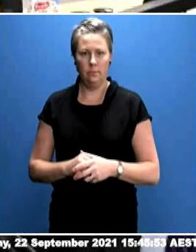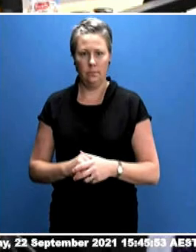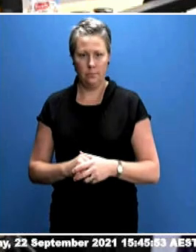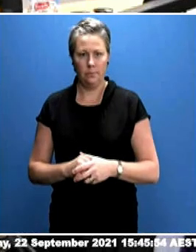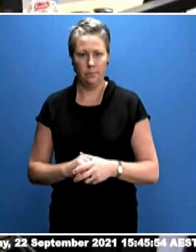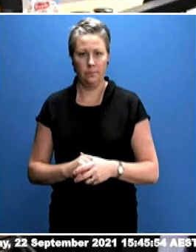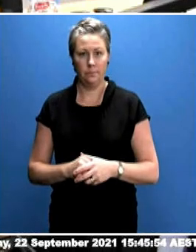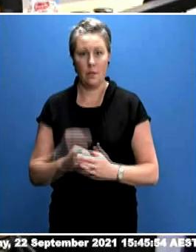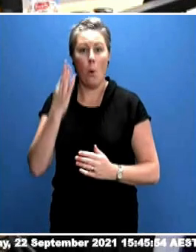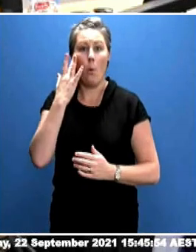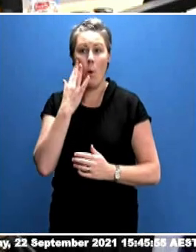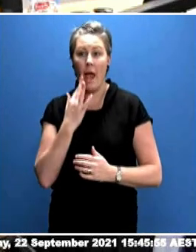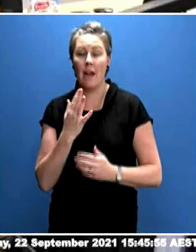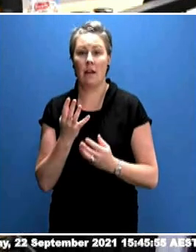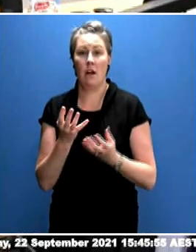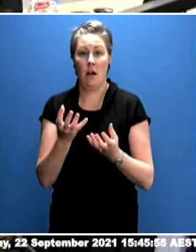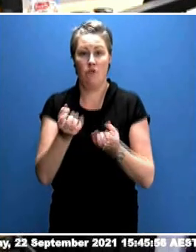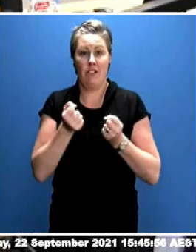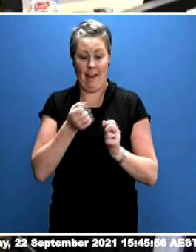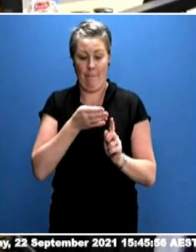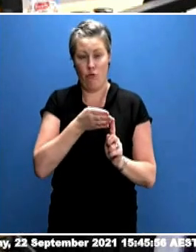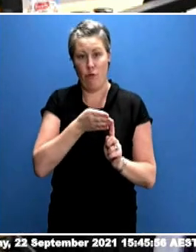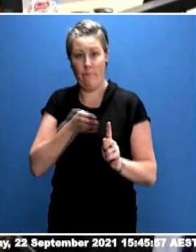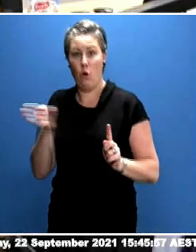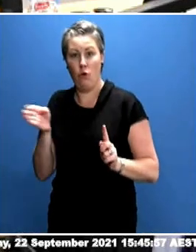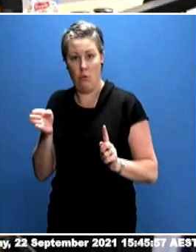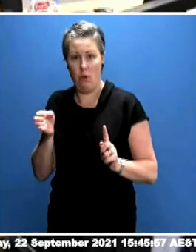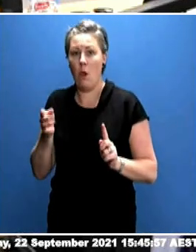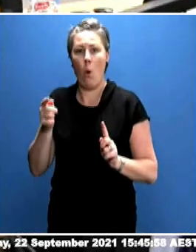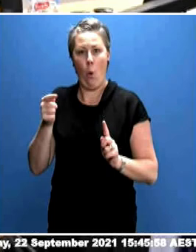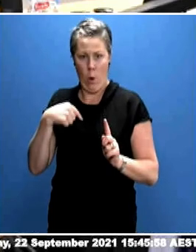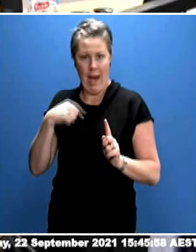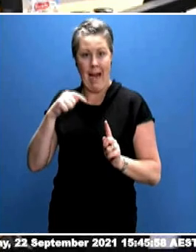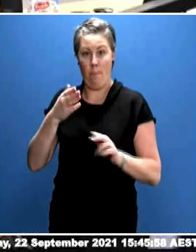referral, both how contact is going to be maintained as well as part of our